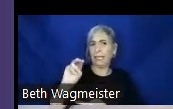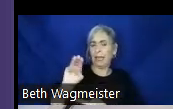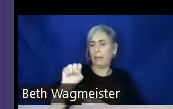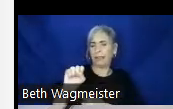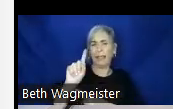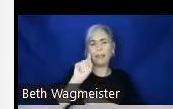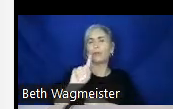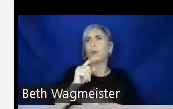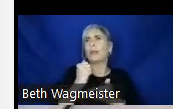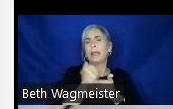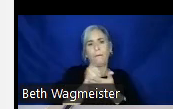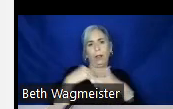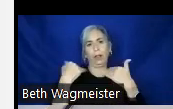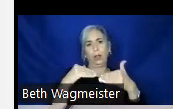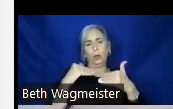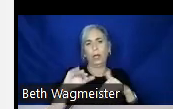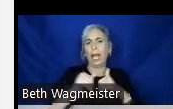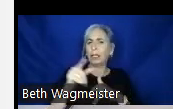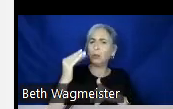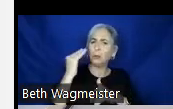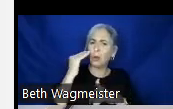How do you know that your CMS is accessible?